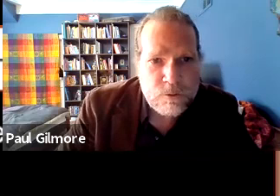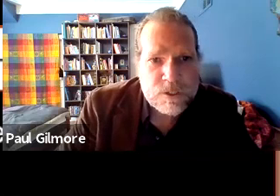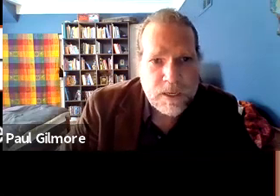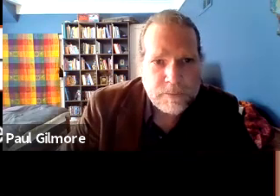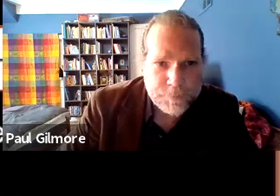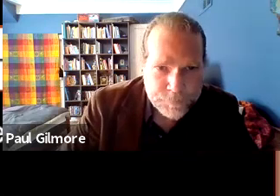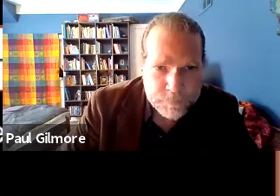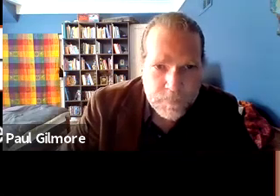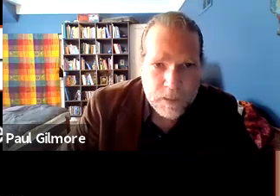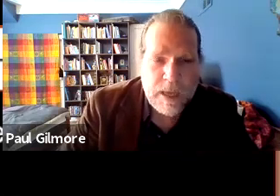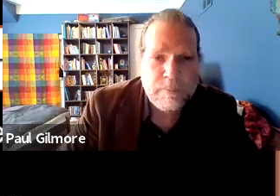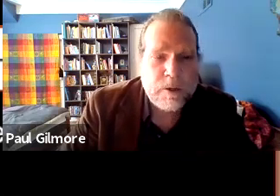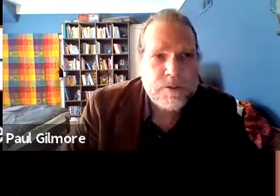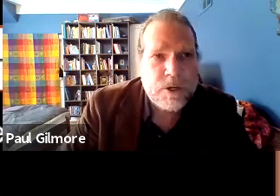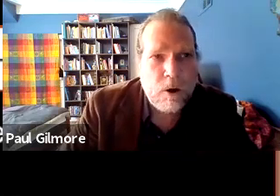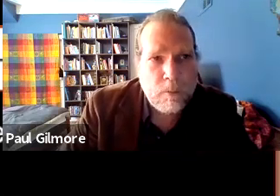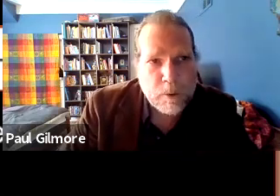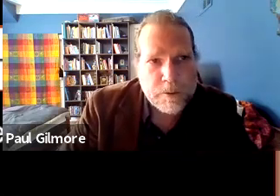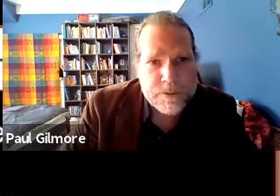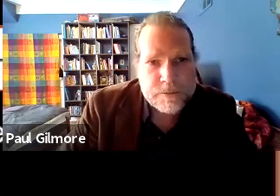new son that burns all borders.